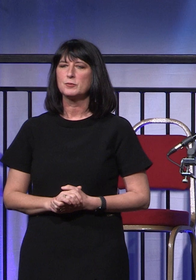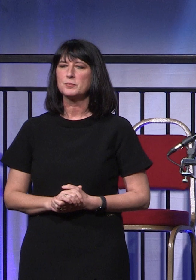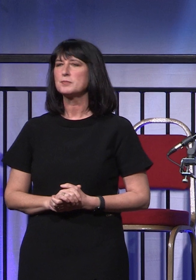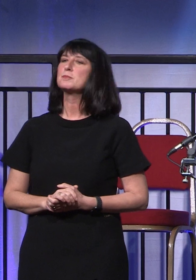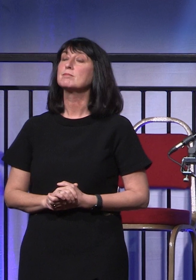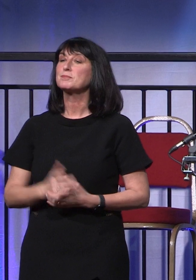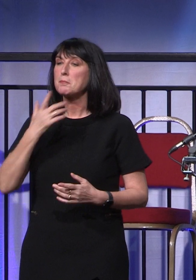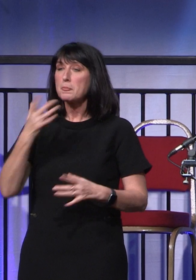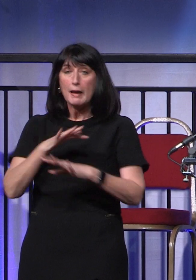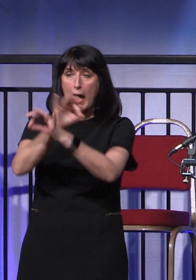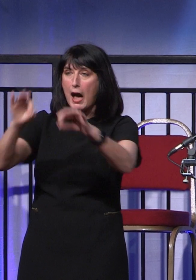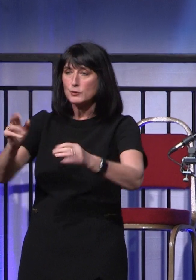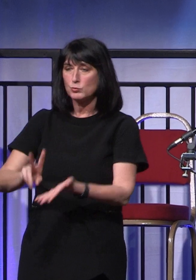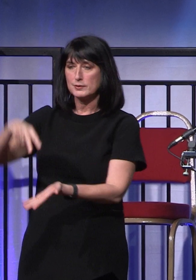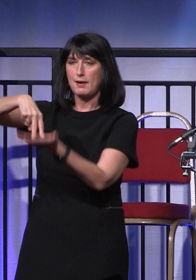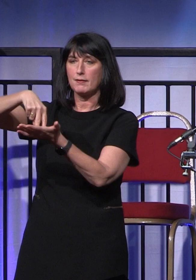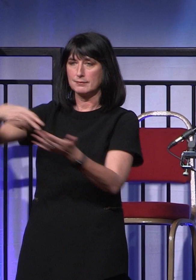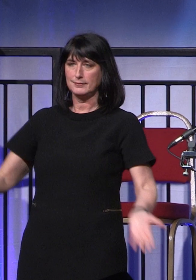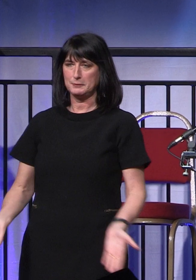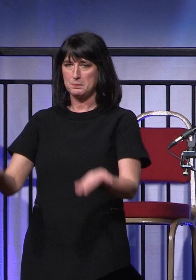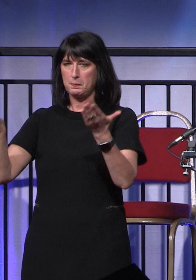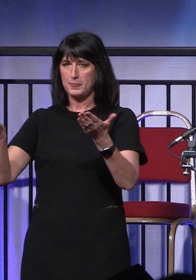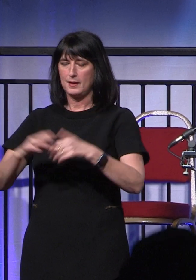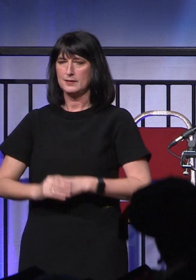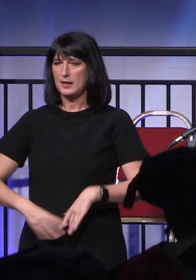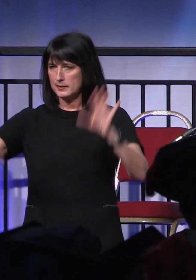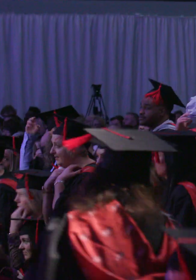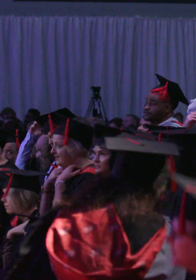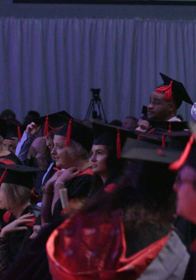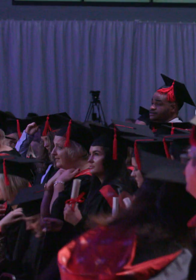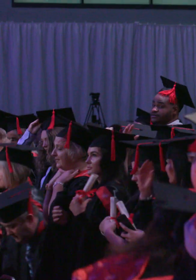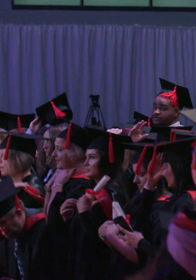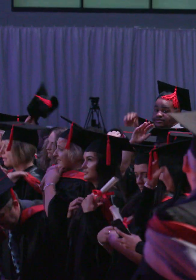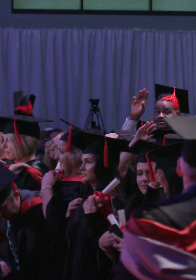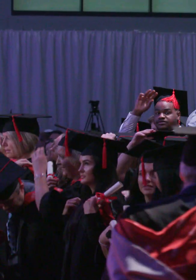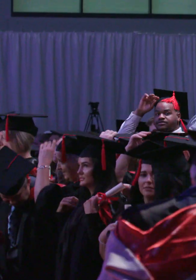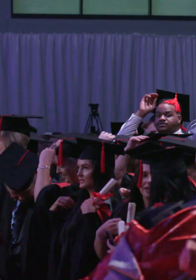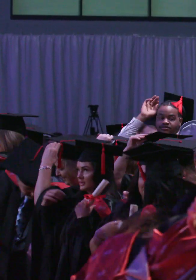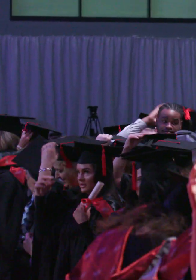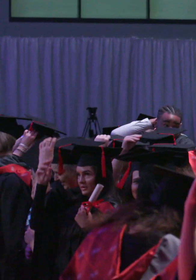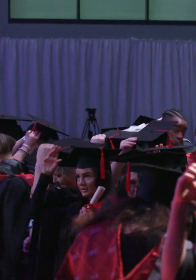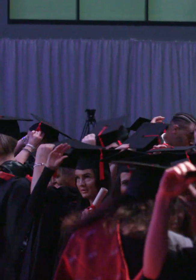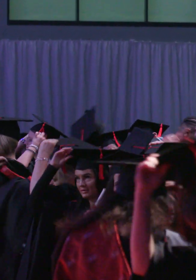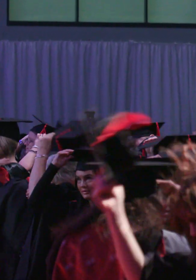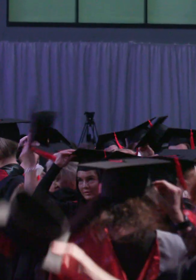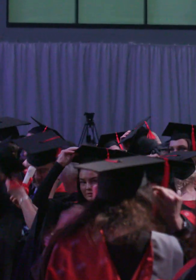graduates to stand and take off your mortarboards this will be a great relief